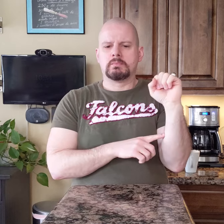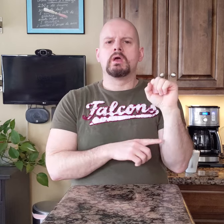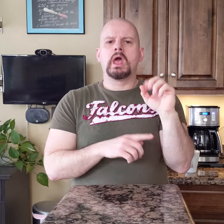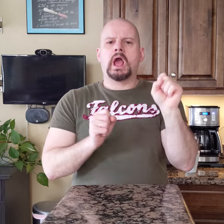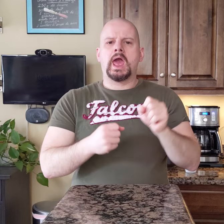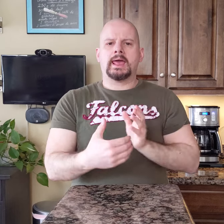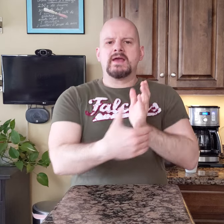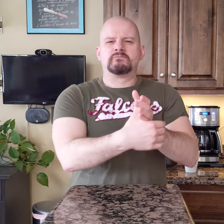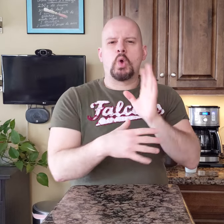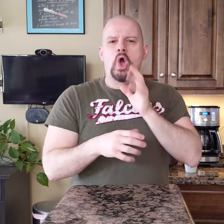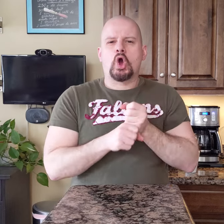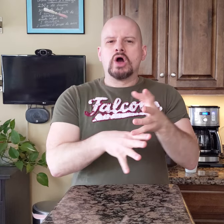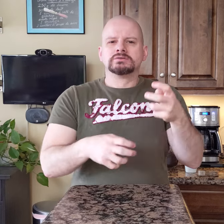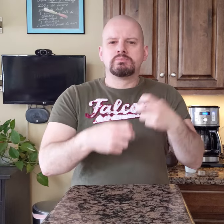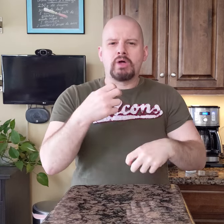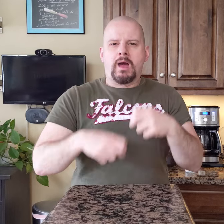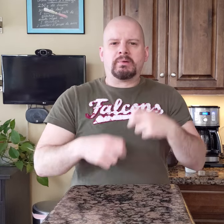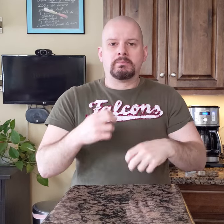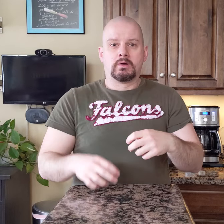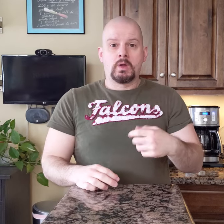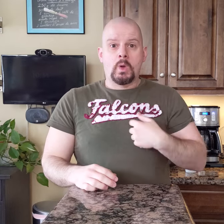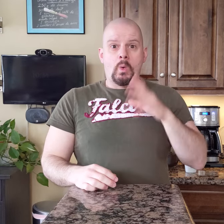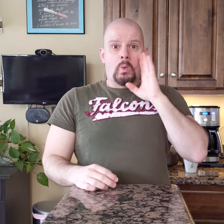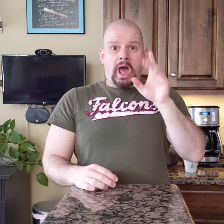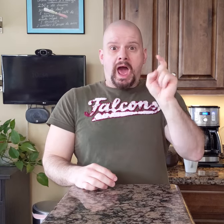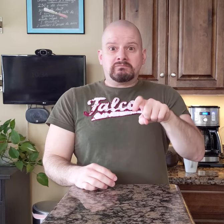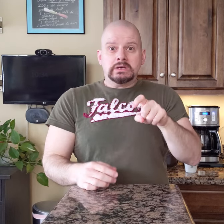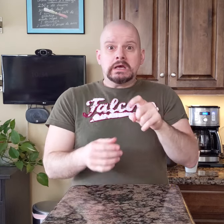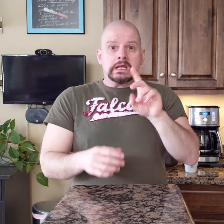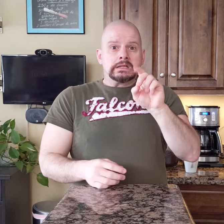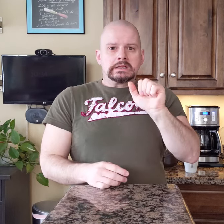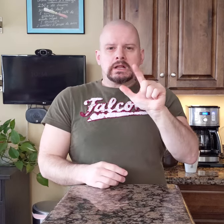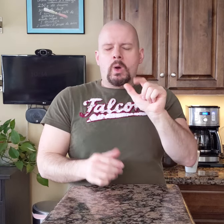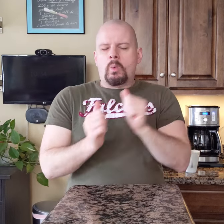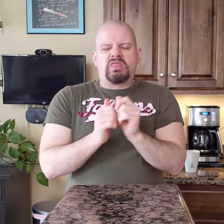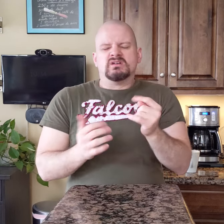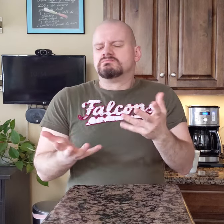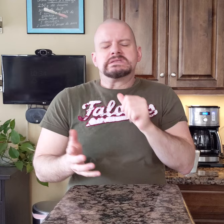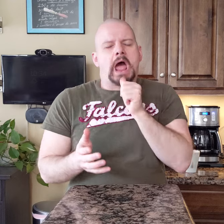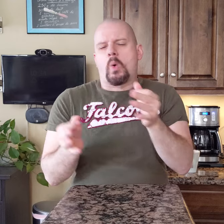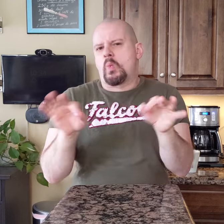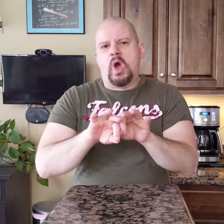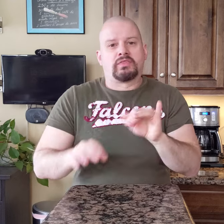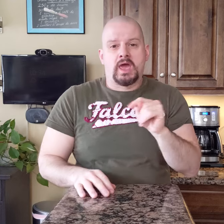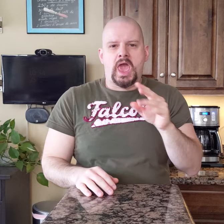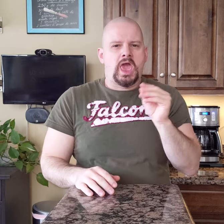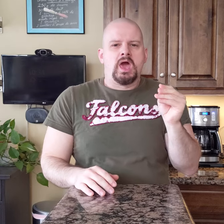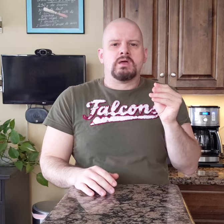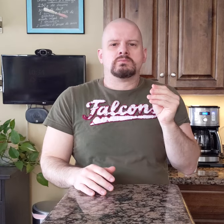This can interfere and cause problems and it is not worth to deal with this.